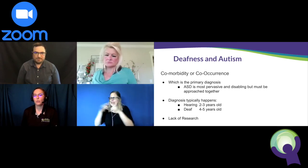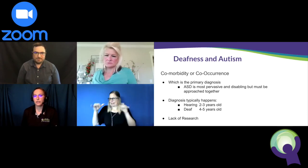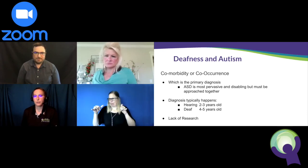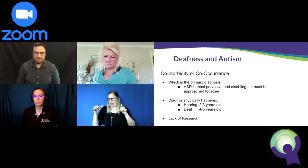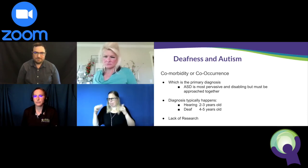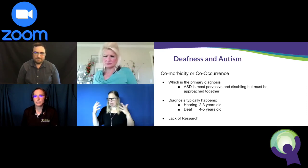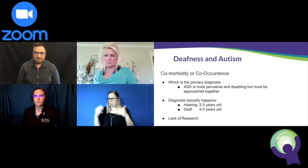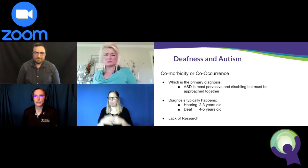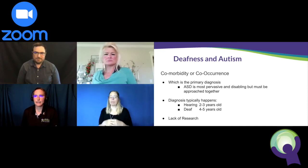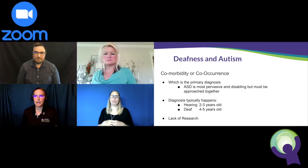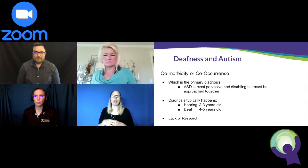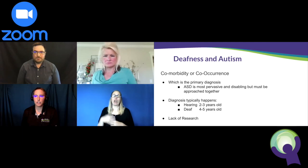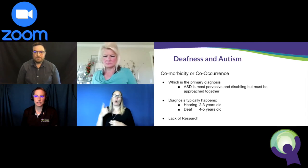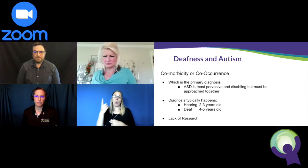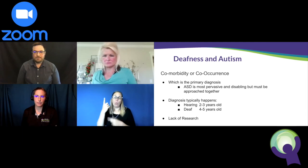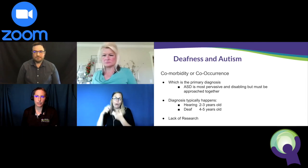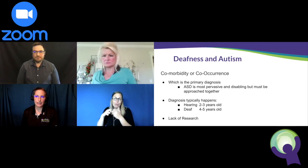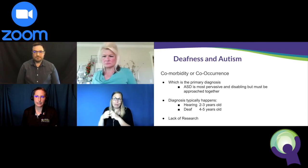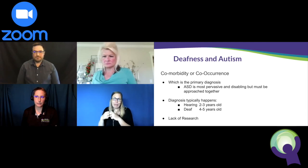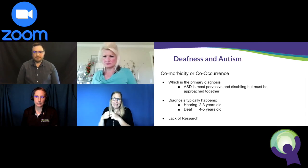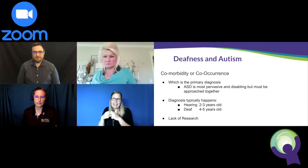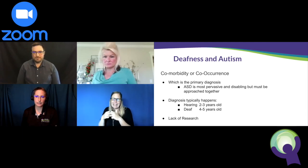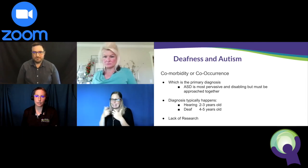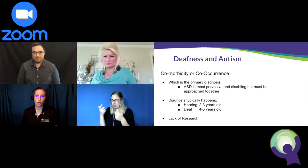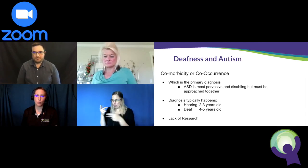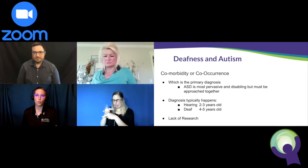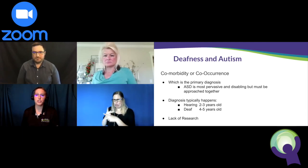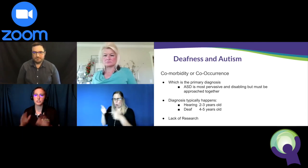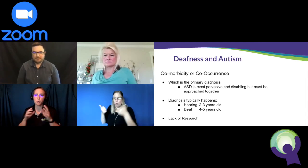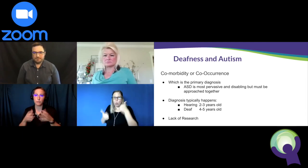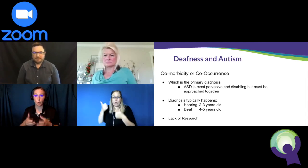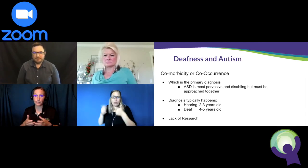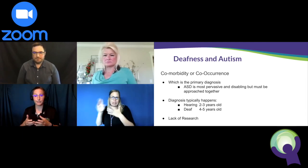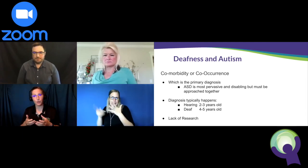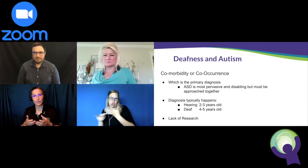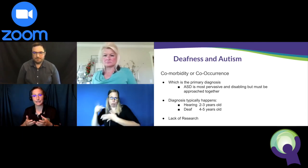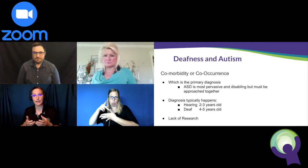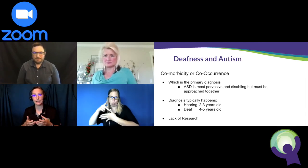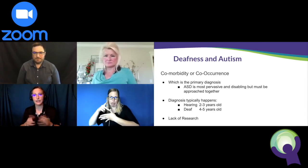One of the problems is finding out which is the primary diagnosis. So which is more important to focus on?